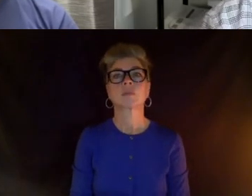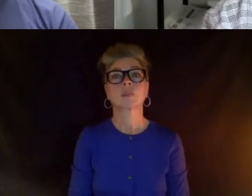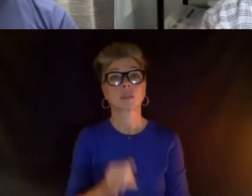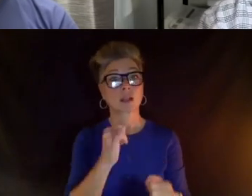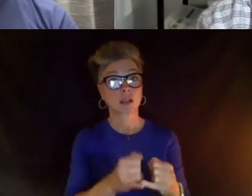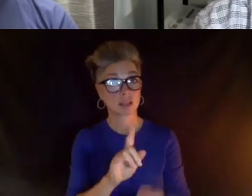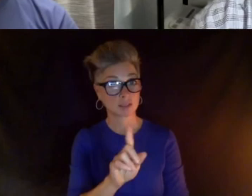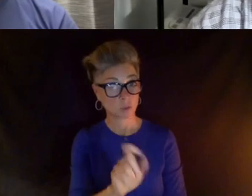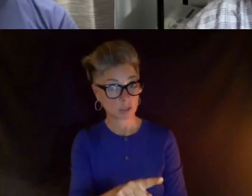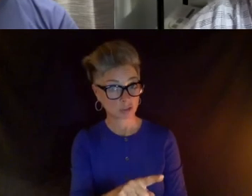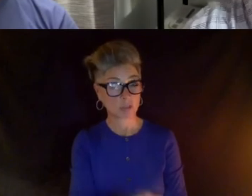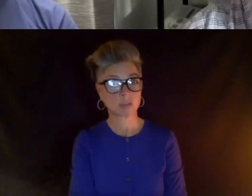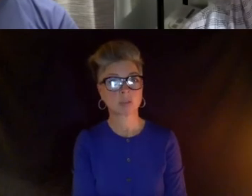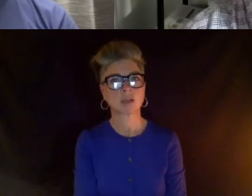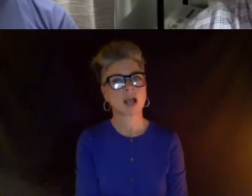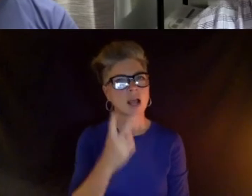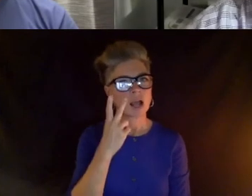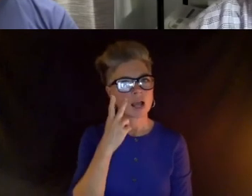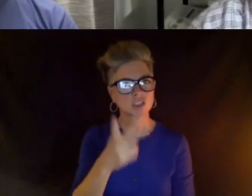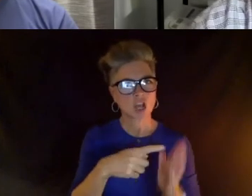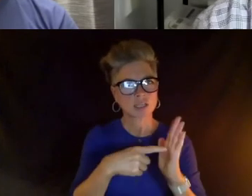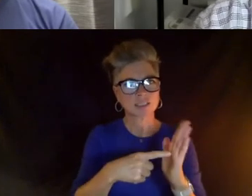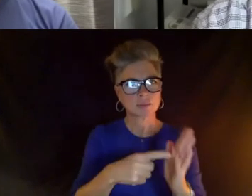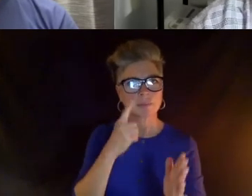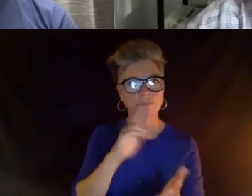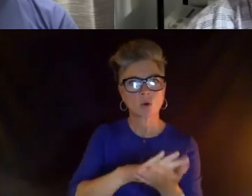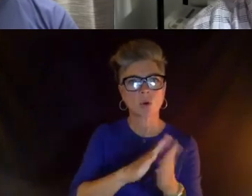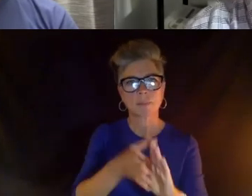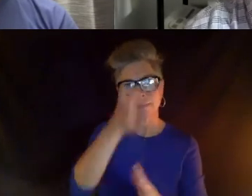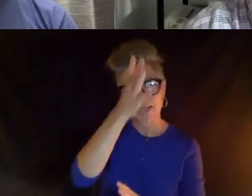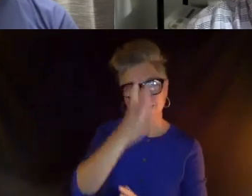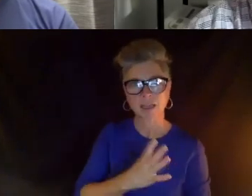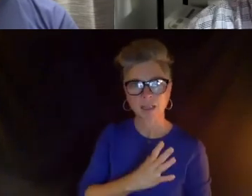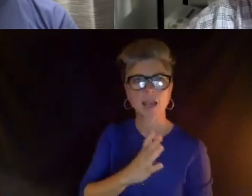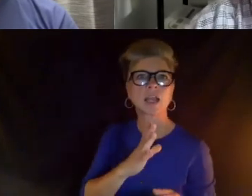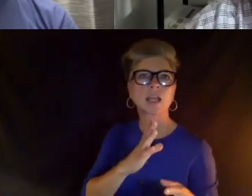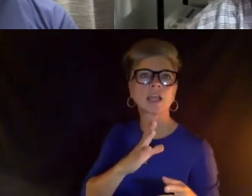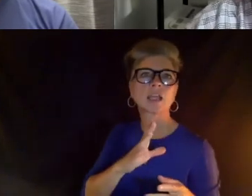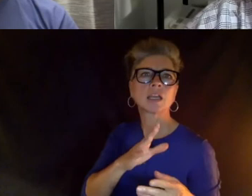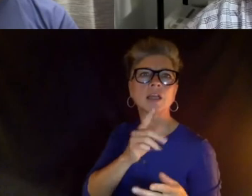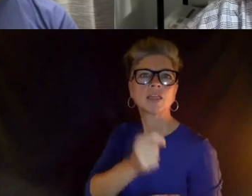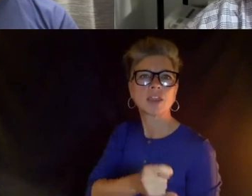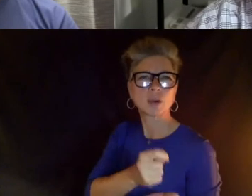I saw a symptom for masculinizing therapy that was distressful urinary symptoms. So the question is to what level,